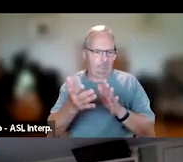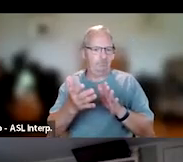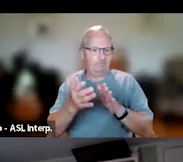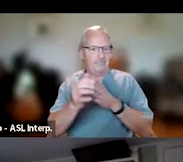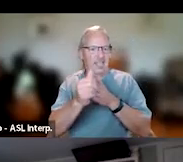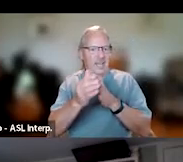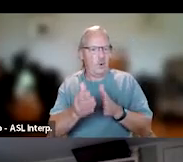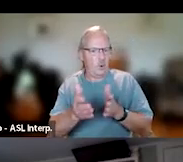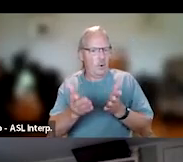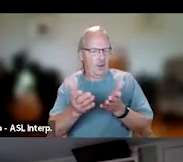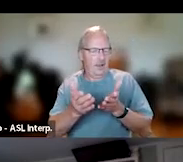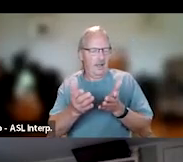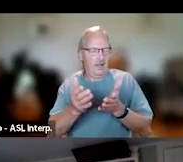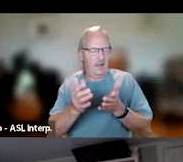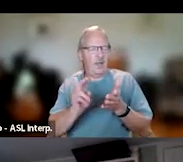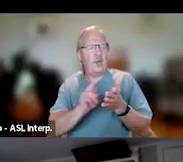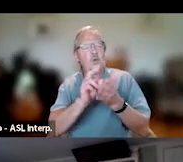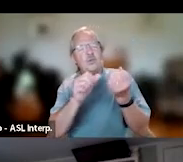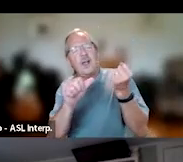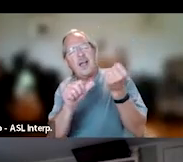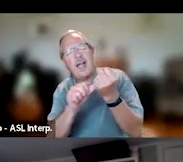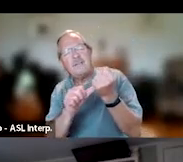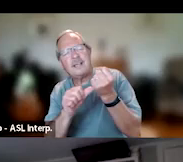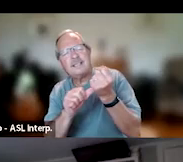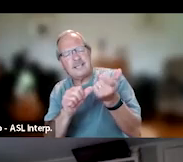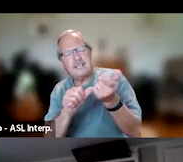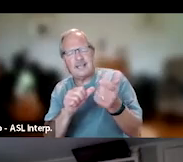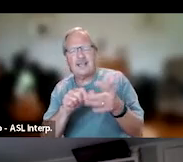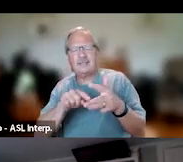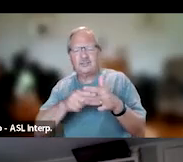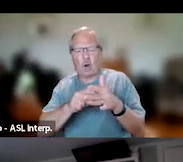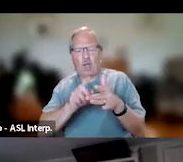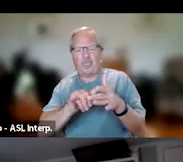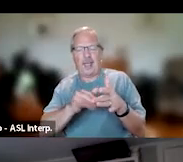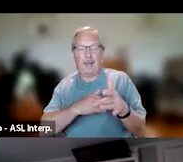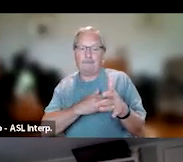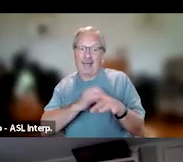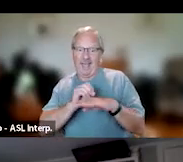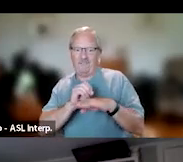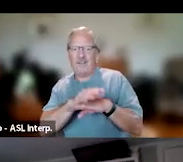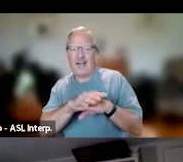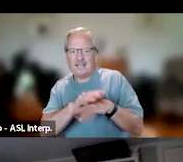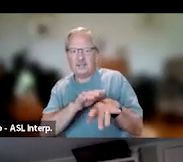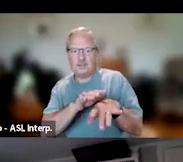to get things started. So that's just my advice to empower you to be able